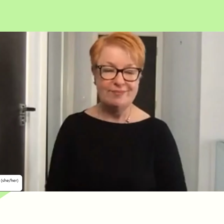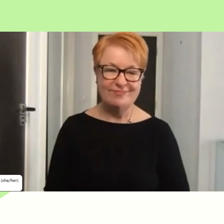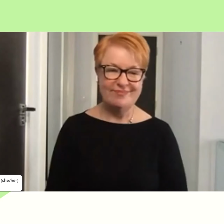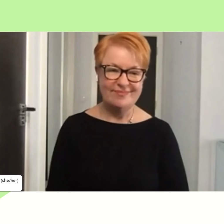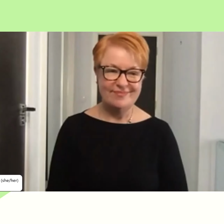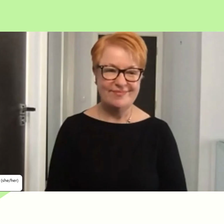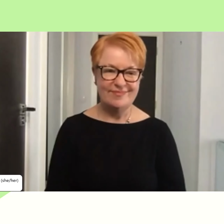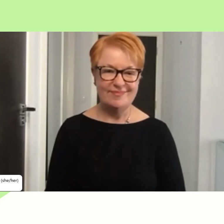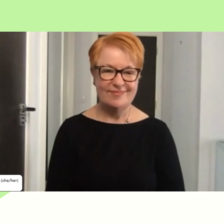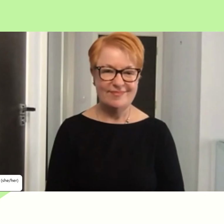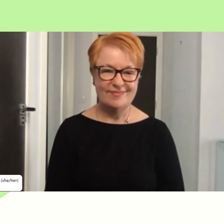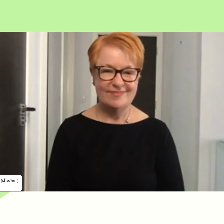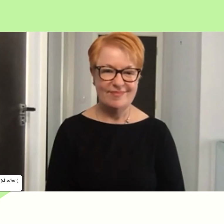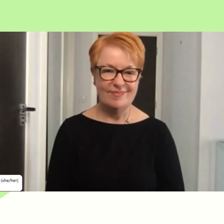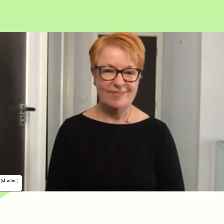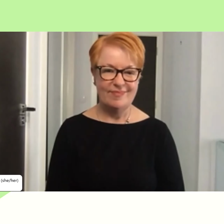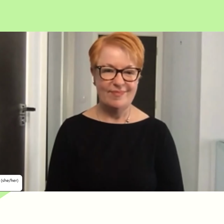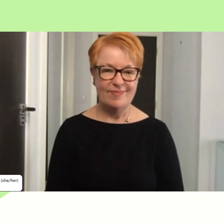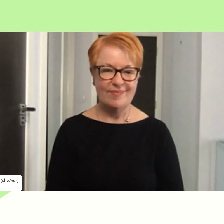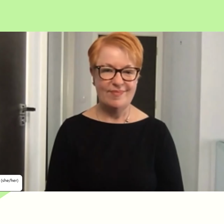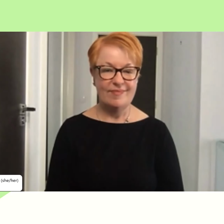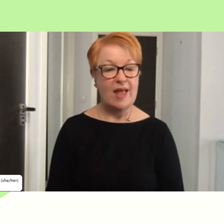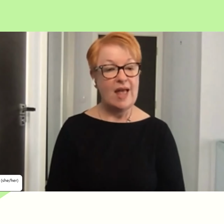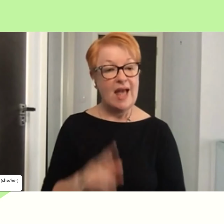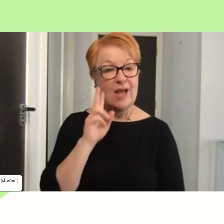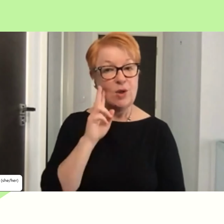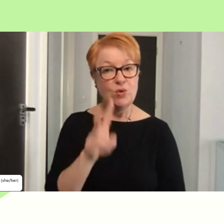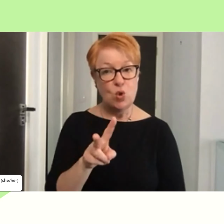And also, as you saw in the slides at the beginning of the event,